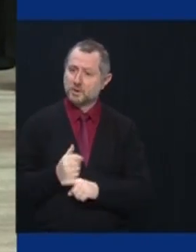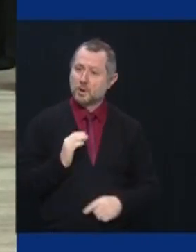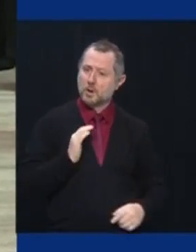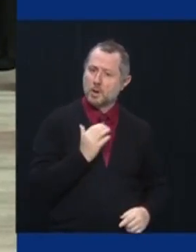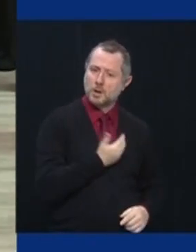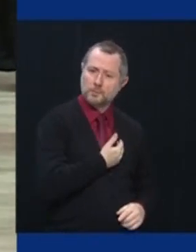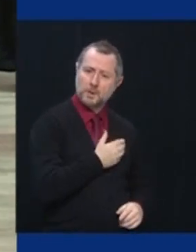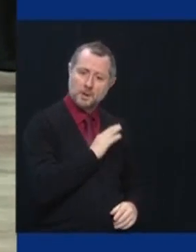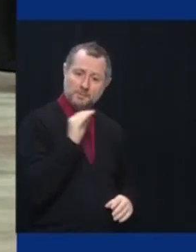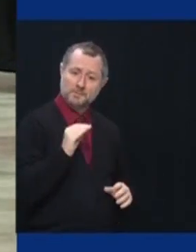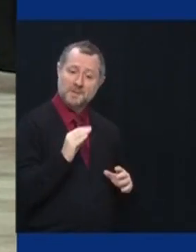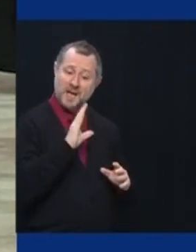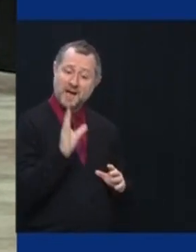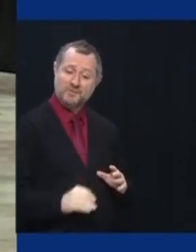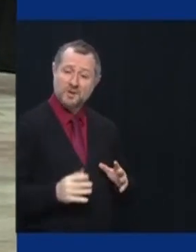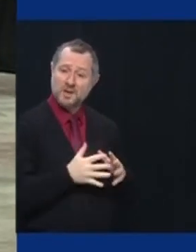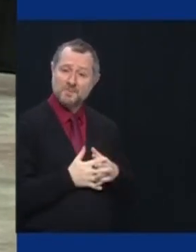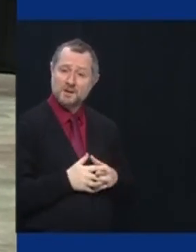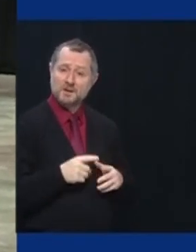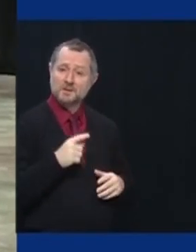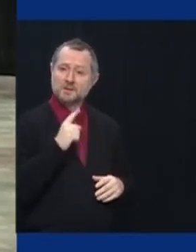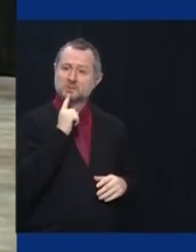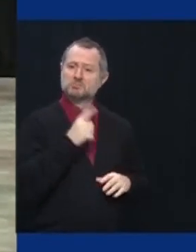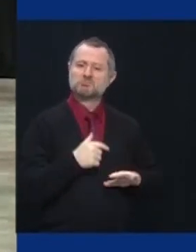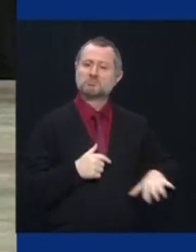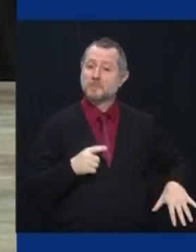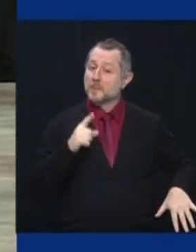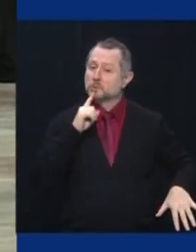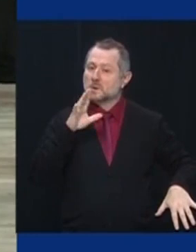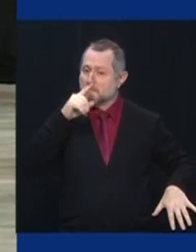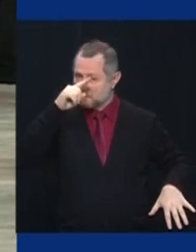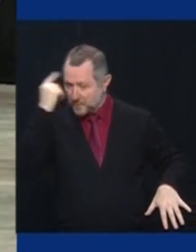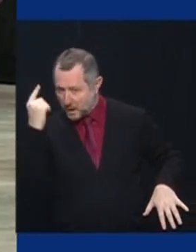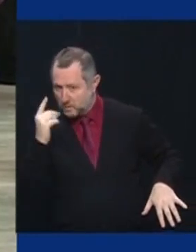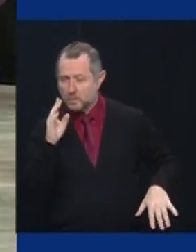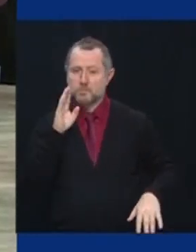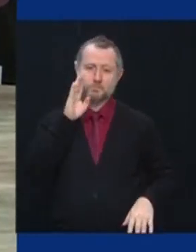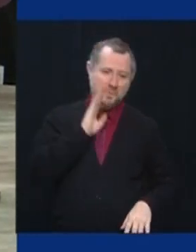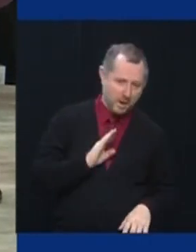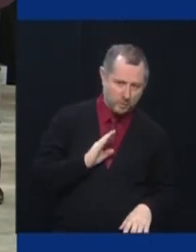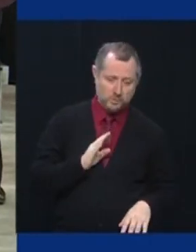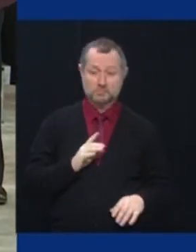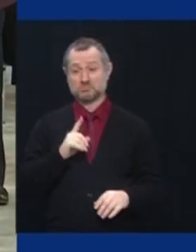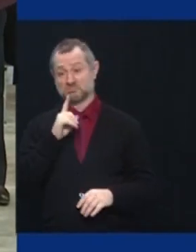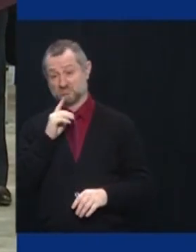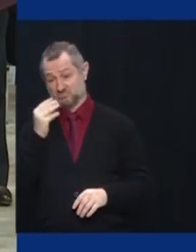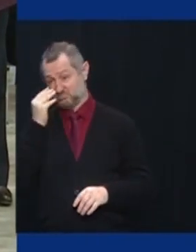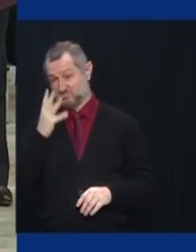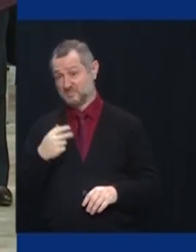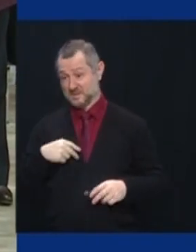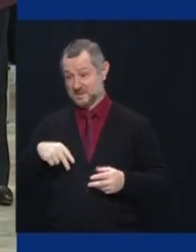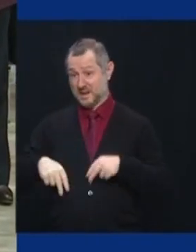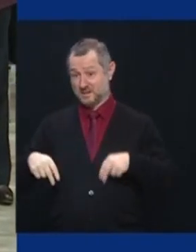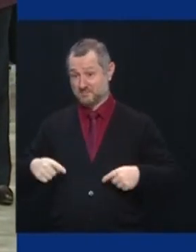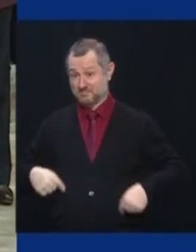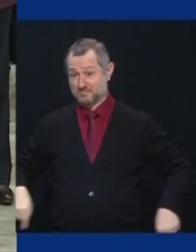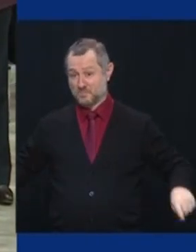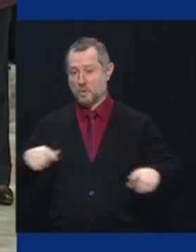ENDS THE SUFFERING THAT COVID HAS BROUGHT TO OUR AFRICAN-AMERICAN -- OR SHALL WE SAY BLACK AND BROWN COMMUNITIES.